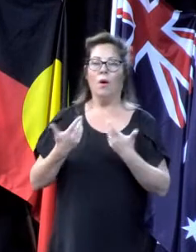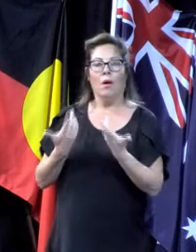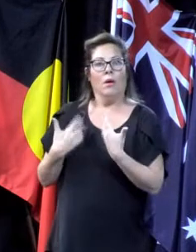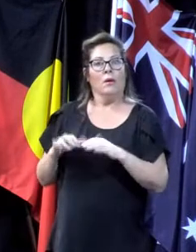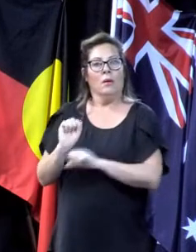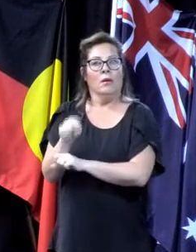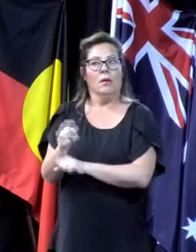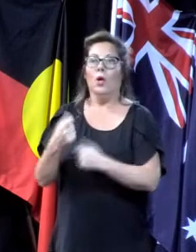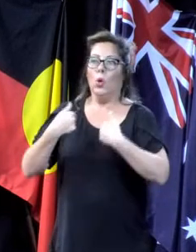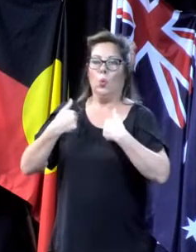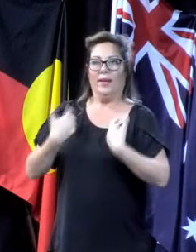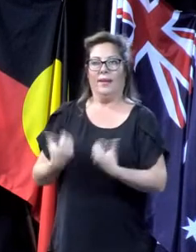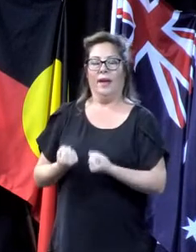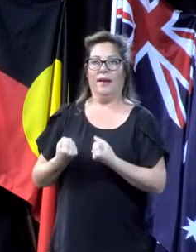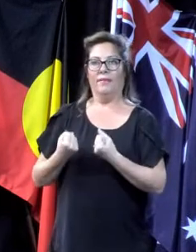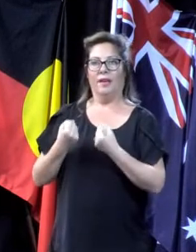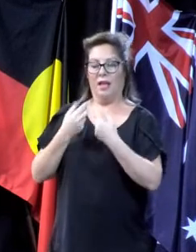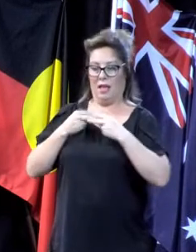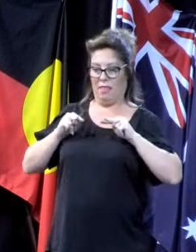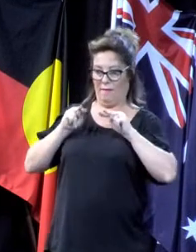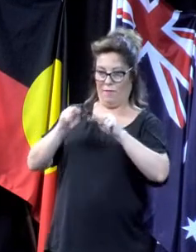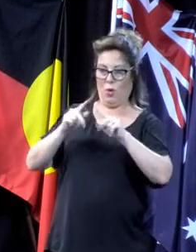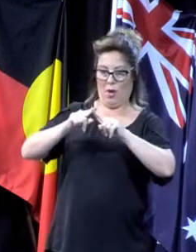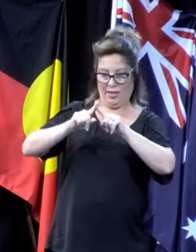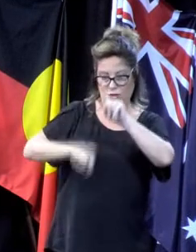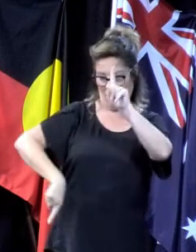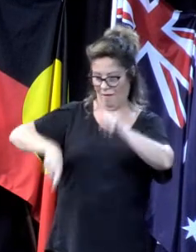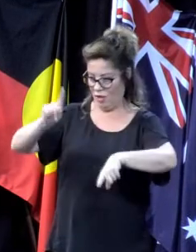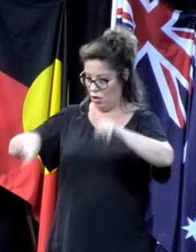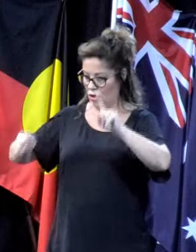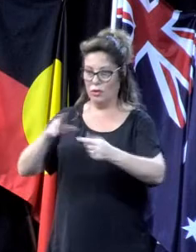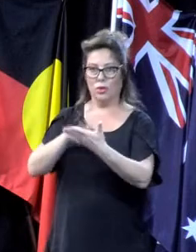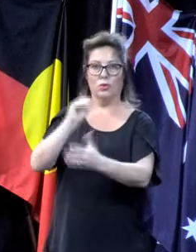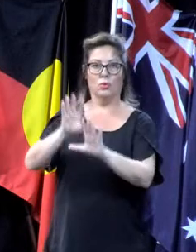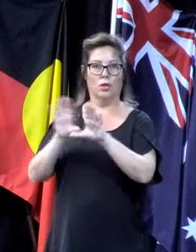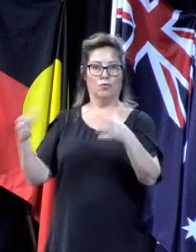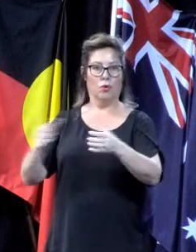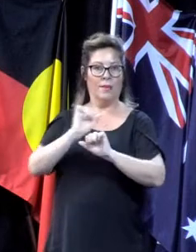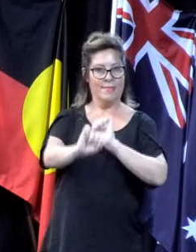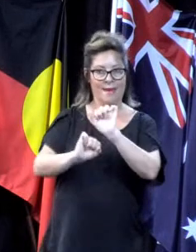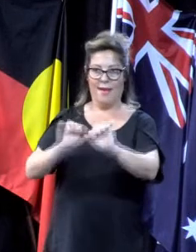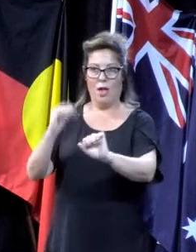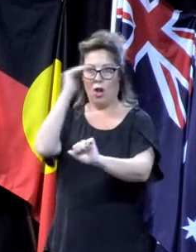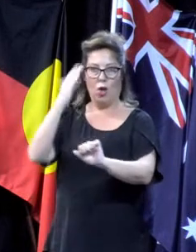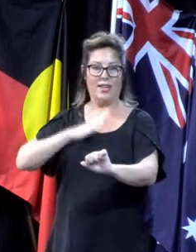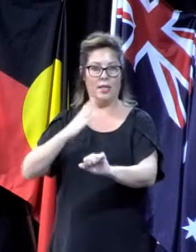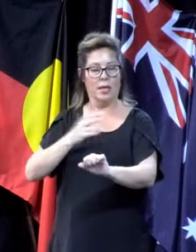we have a diverse student group and their learning needs. And we cater for their diverse needs.